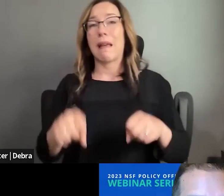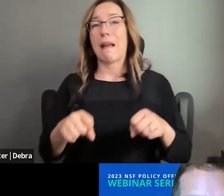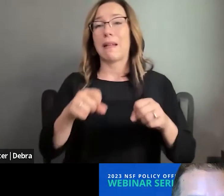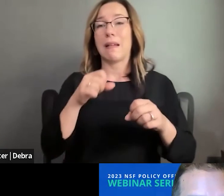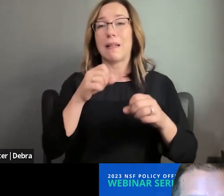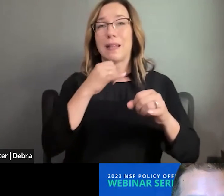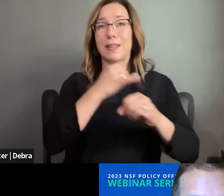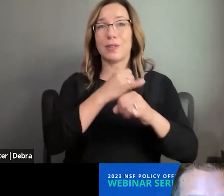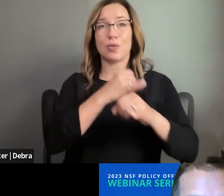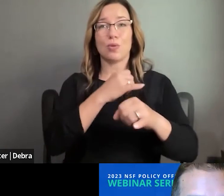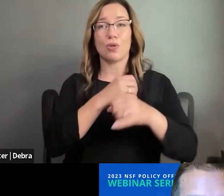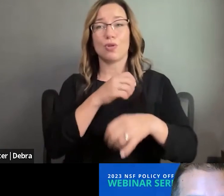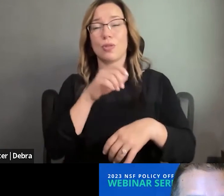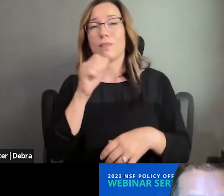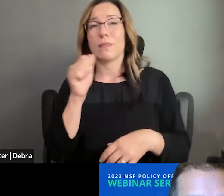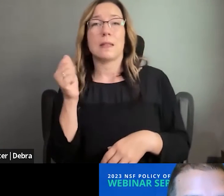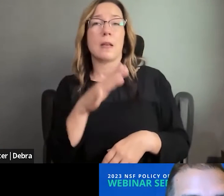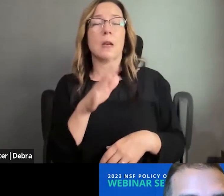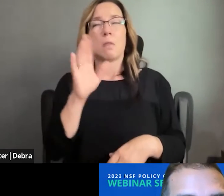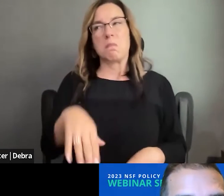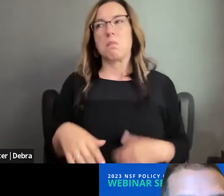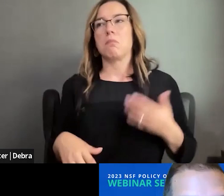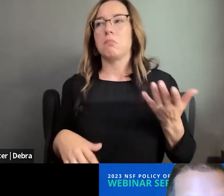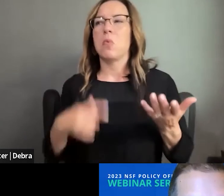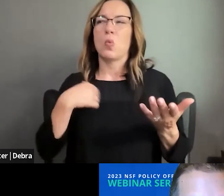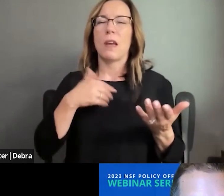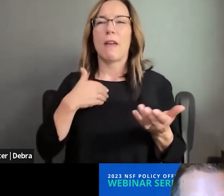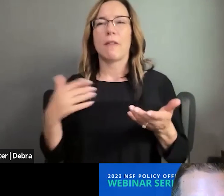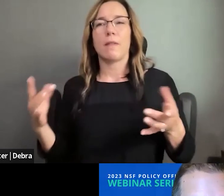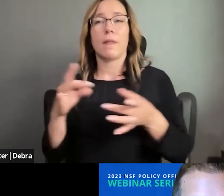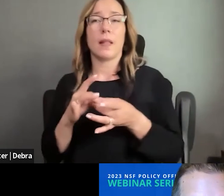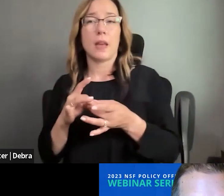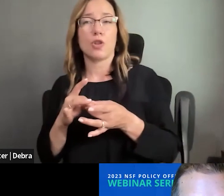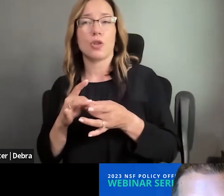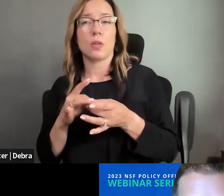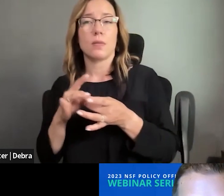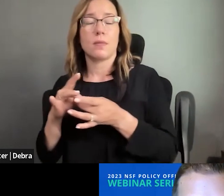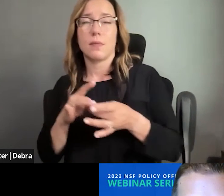in something saying that they have an affiliation with that particular individual